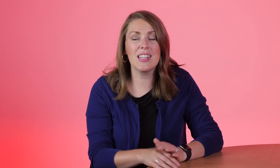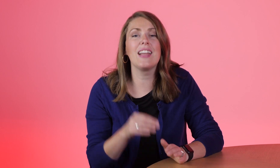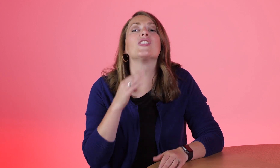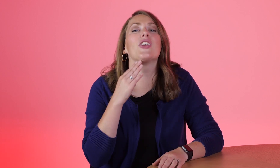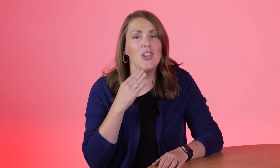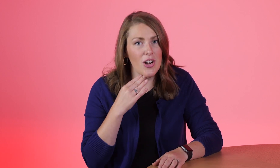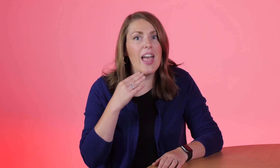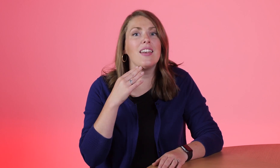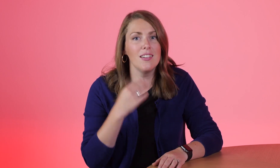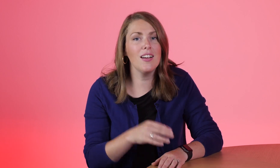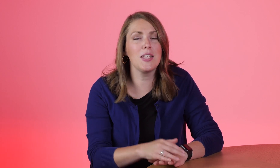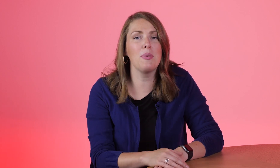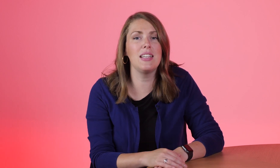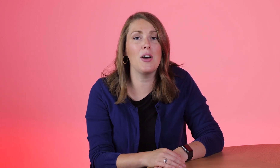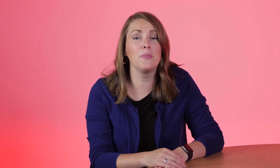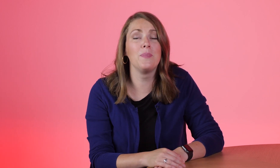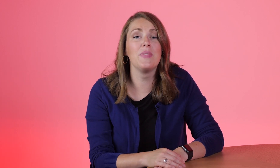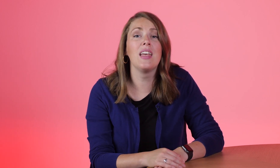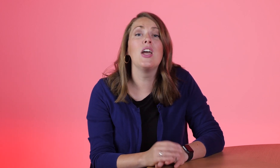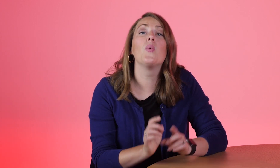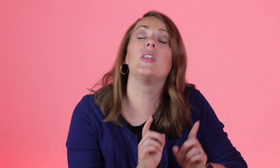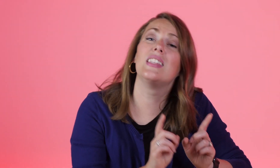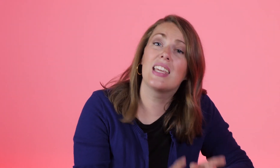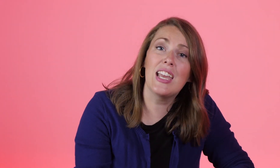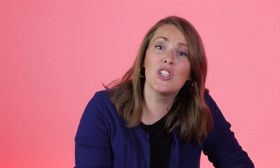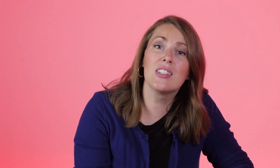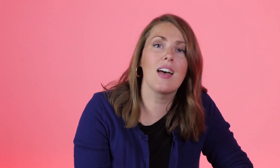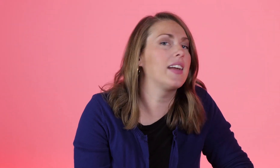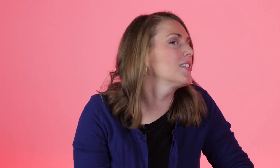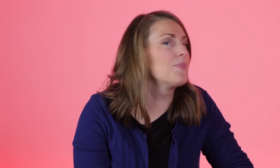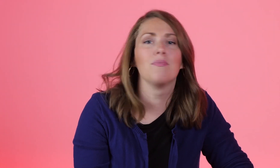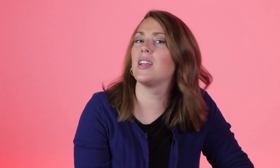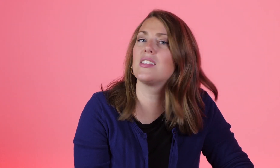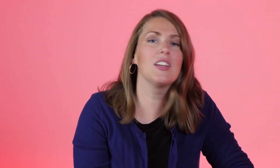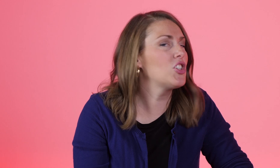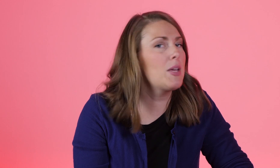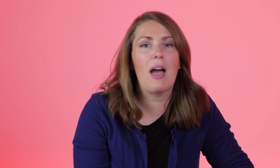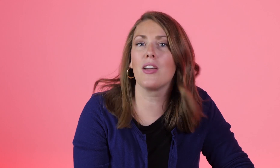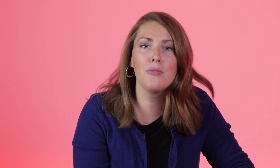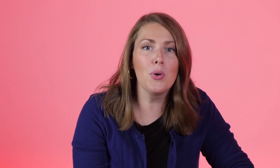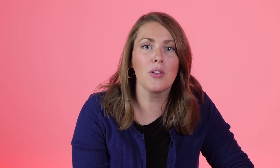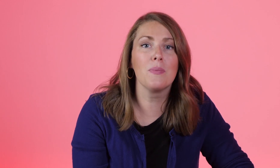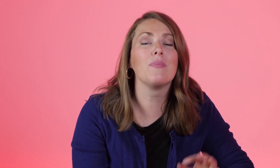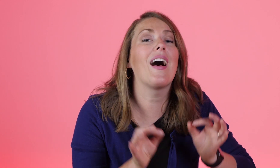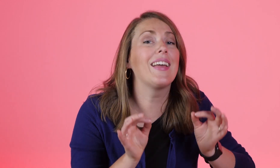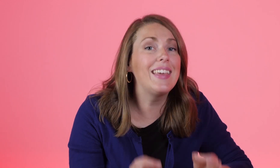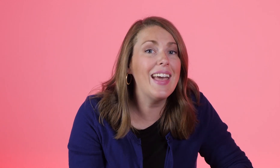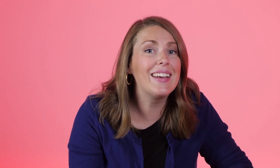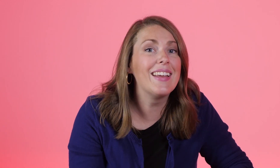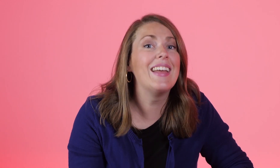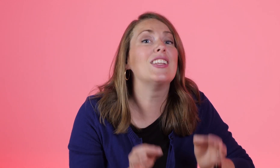signs your head nods up and down with negation signs it's going to shake back and forth again